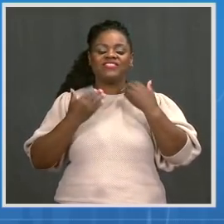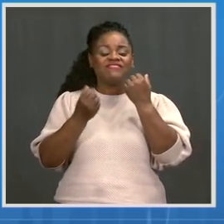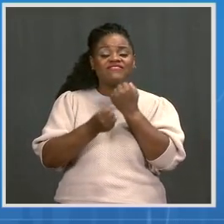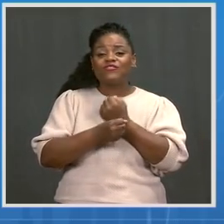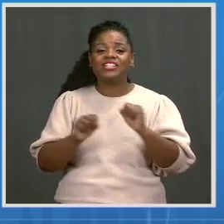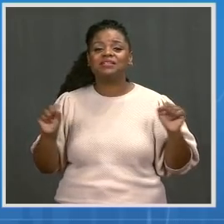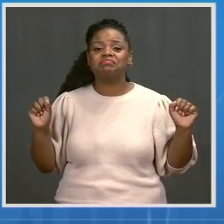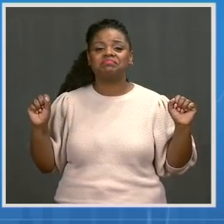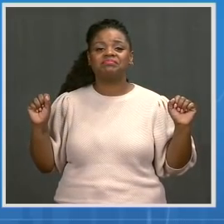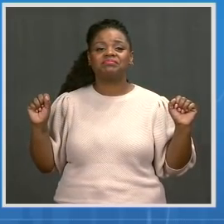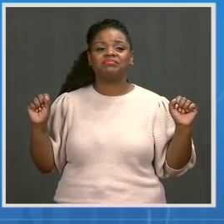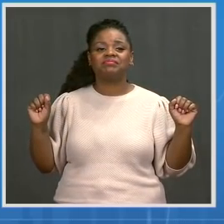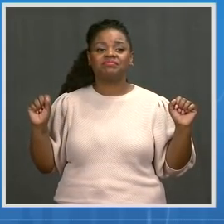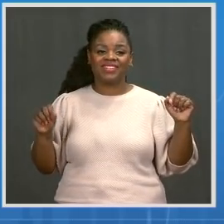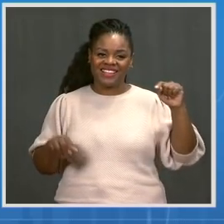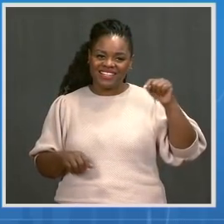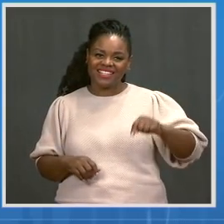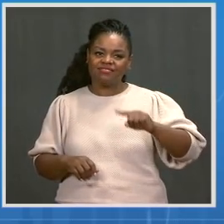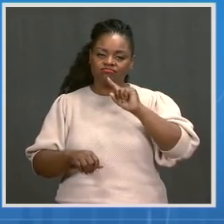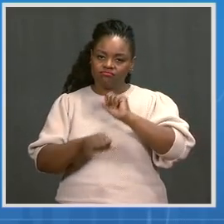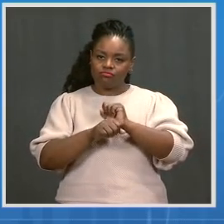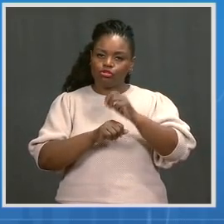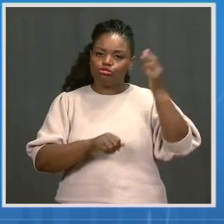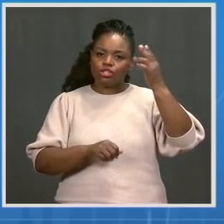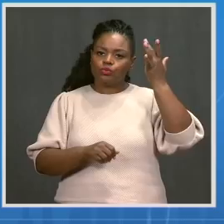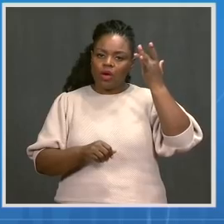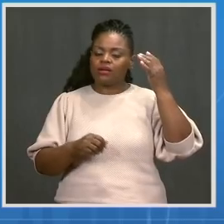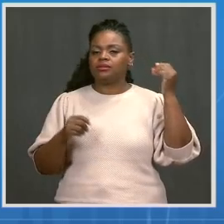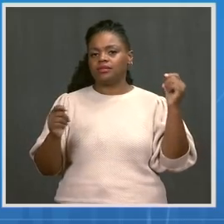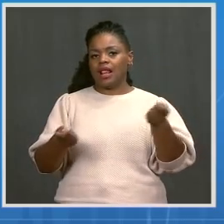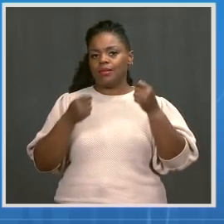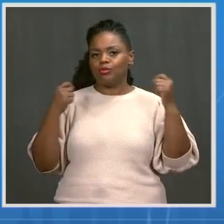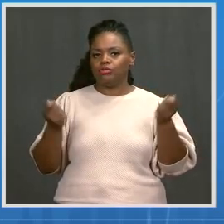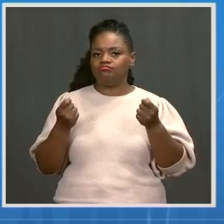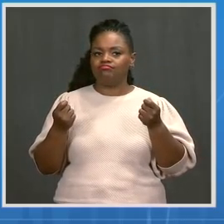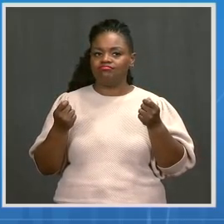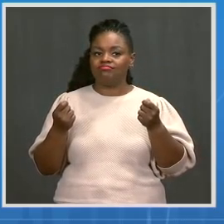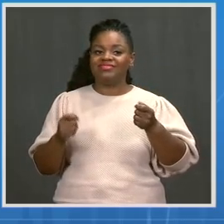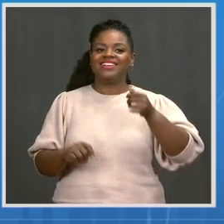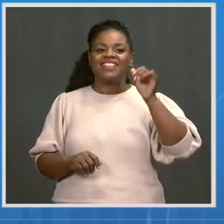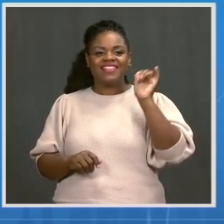This is cause for celebration, and that's exactly what Americans will be able to do on July 4th: